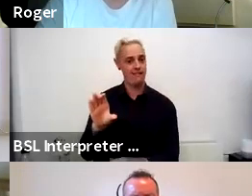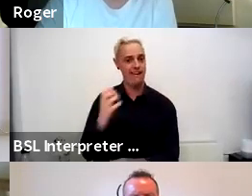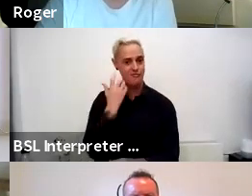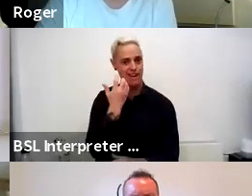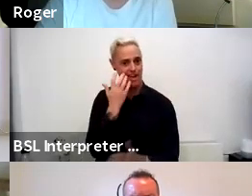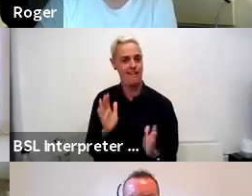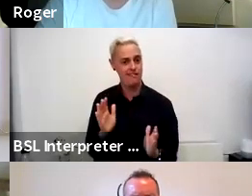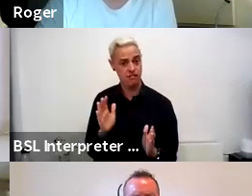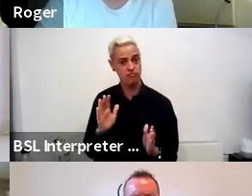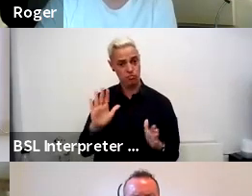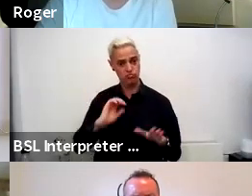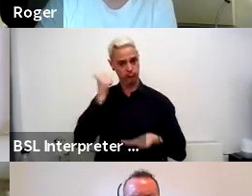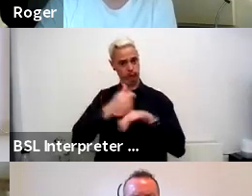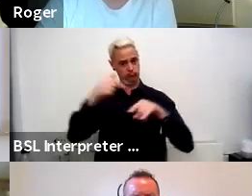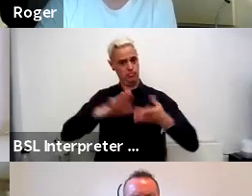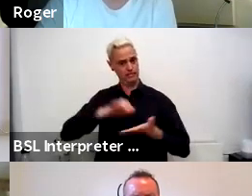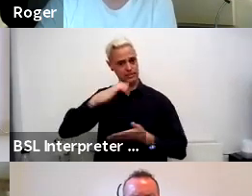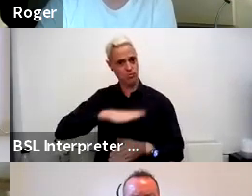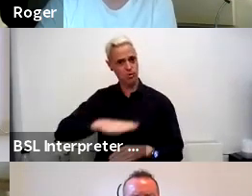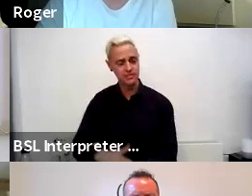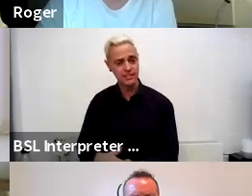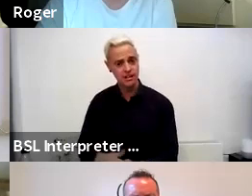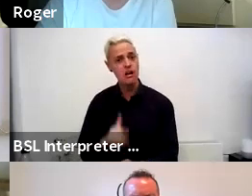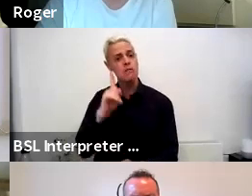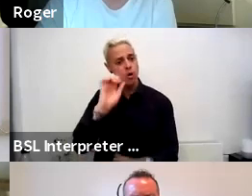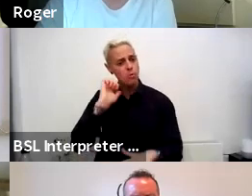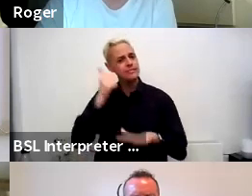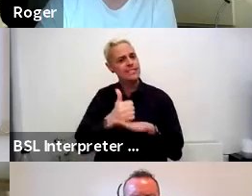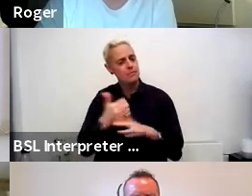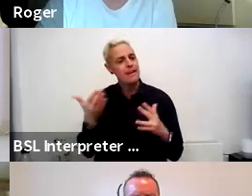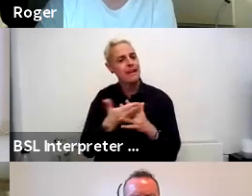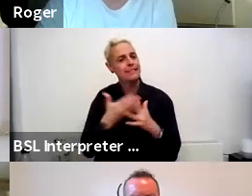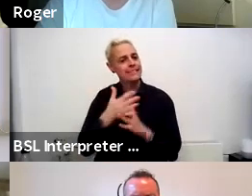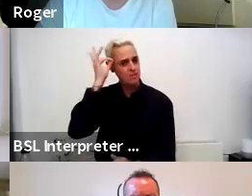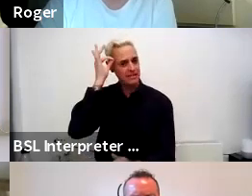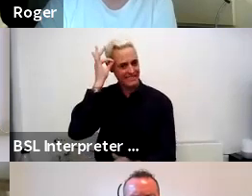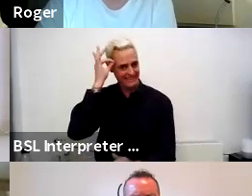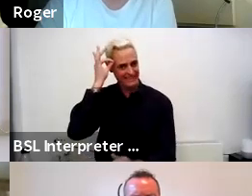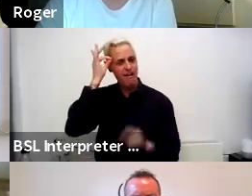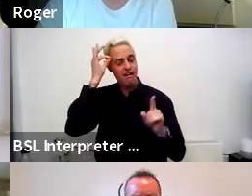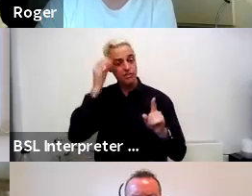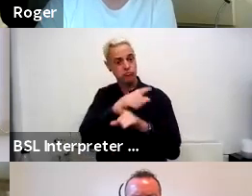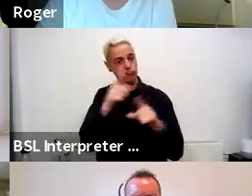to today is to work with our disabled people's panel to have an access committee with regards to the design of the buses under the bus franchising system.